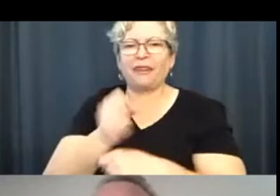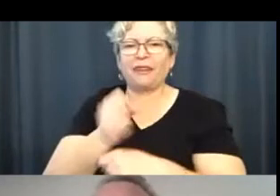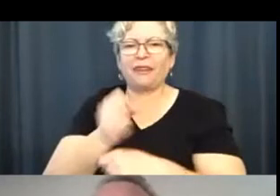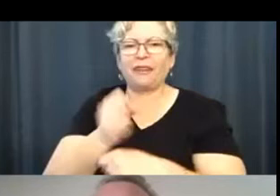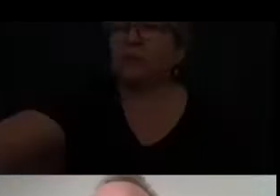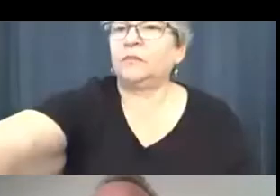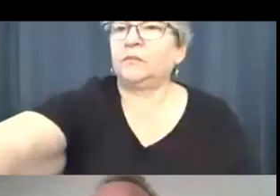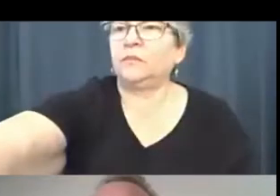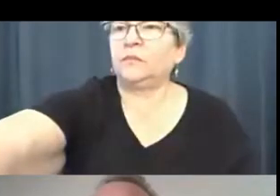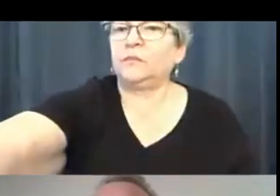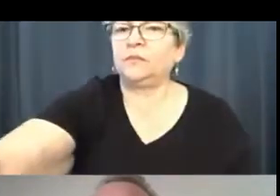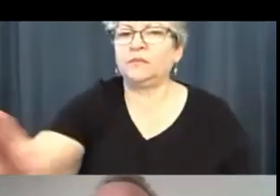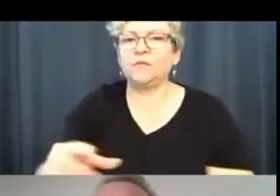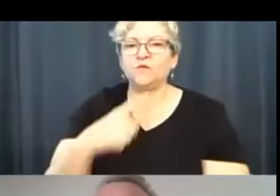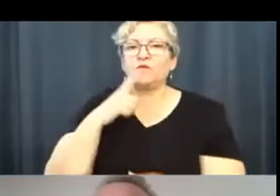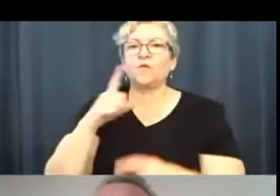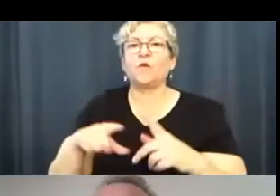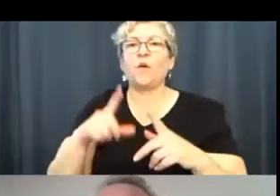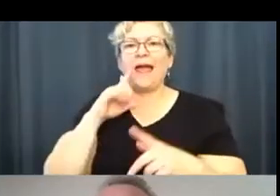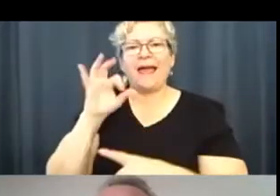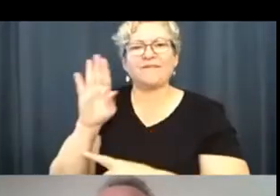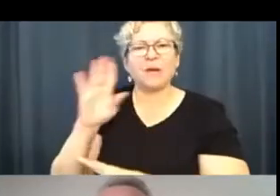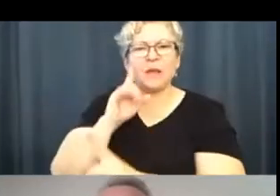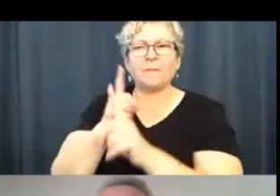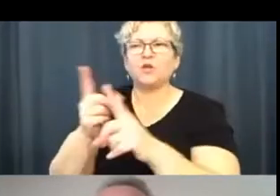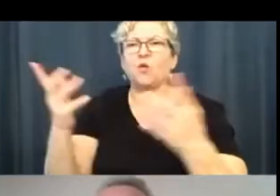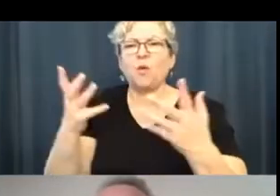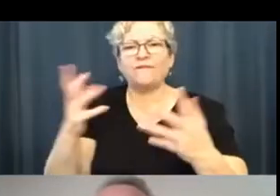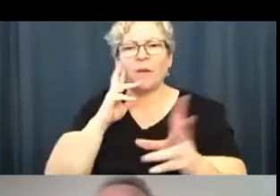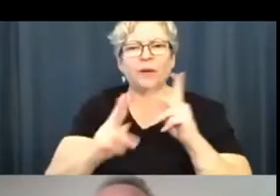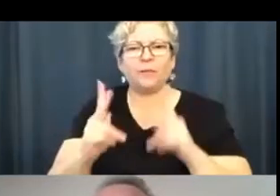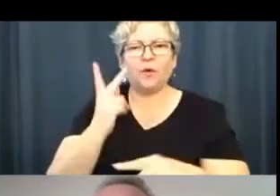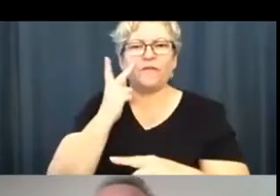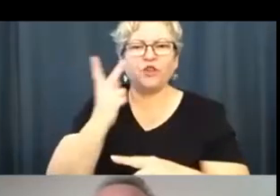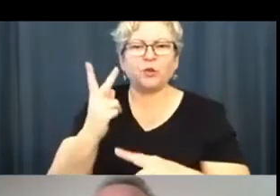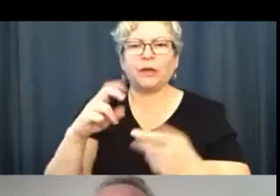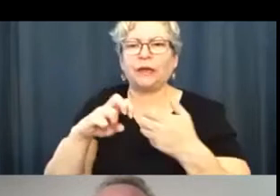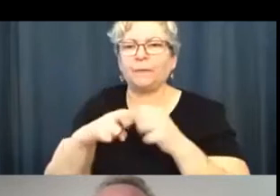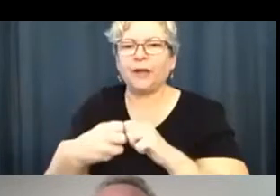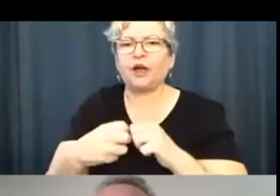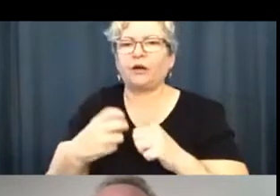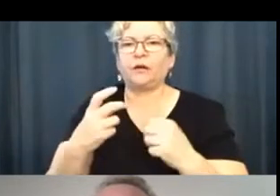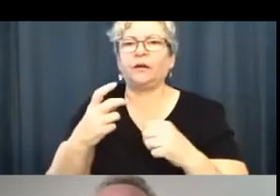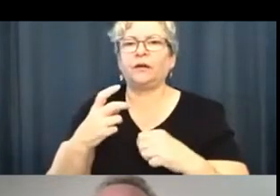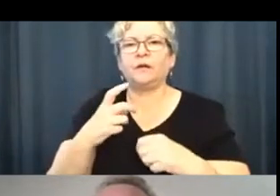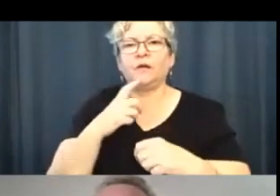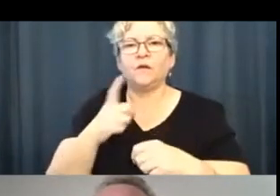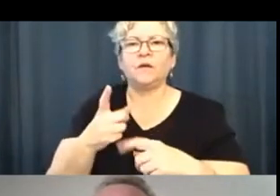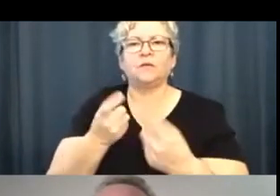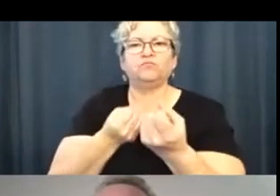AFB's mission is to create a world of no limits for people who are blind or visually impaired and we mobilize leaders, advance understanding, and champion impactful policies and practices